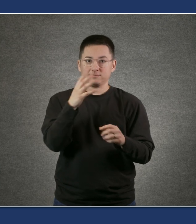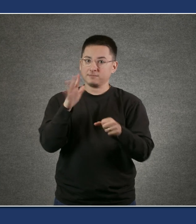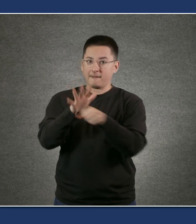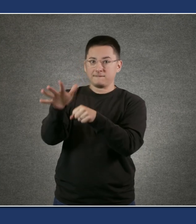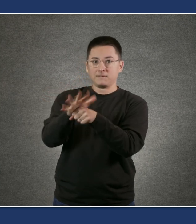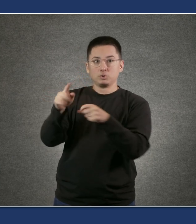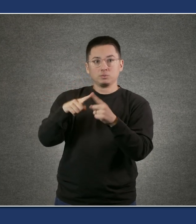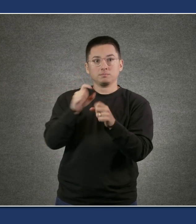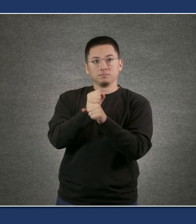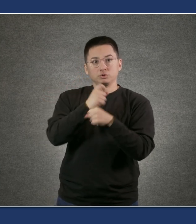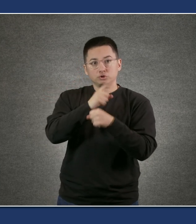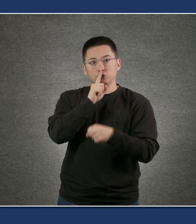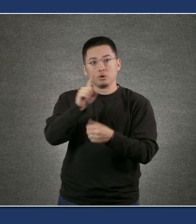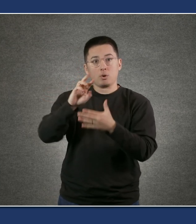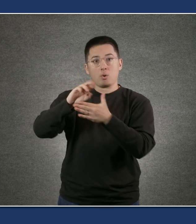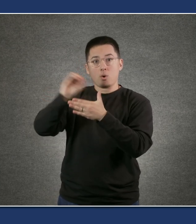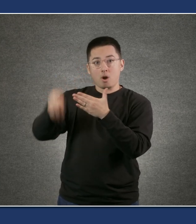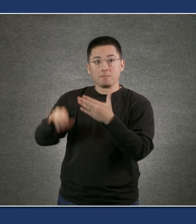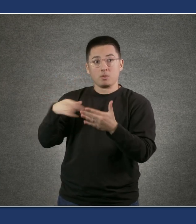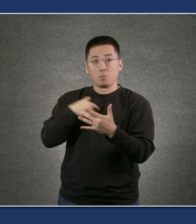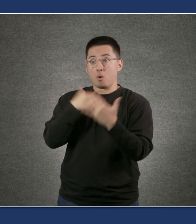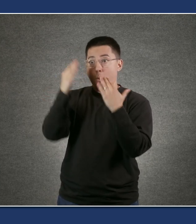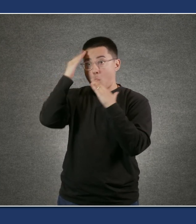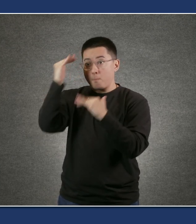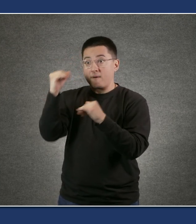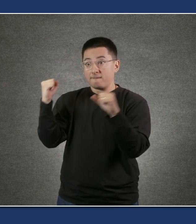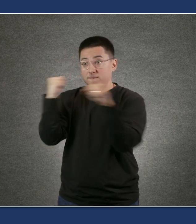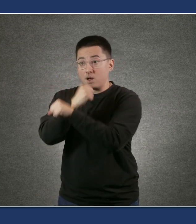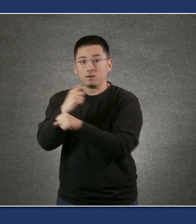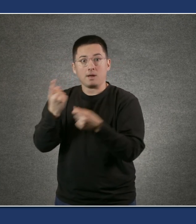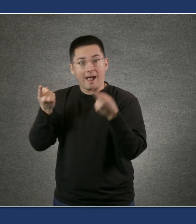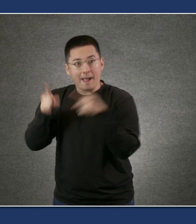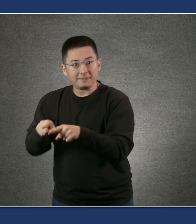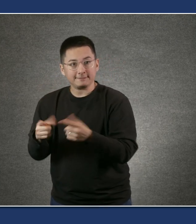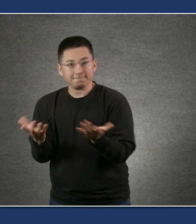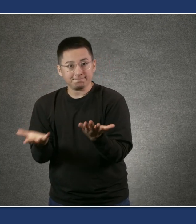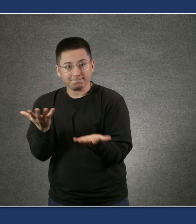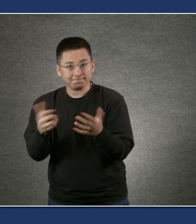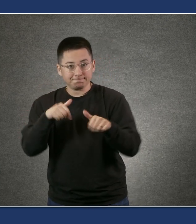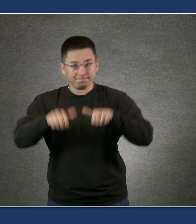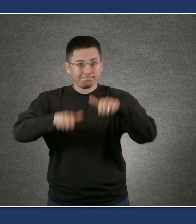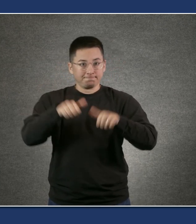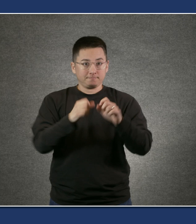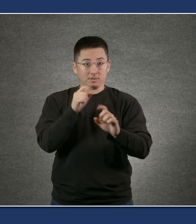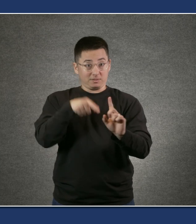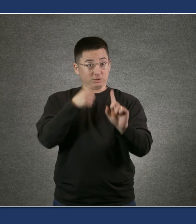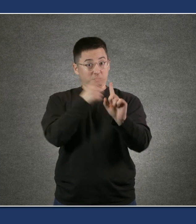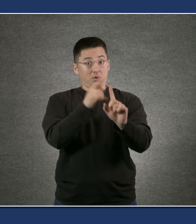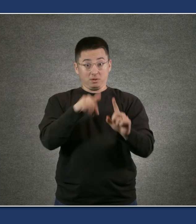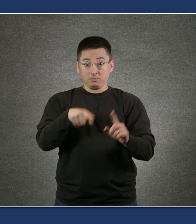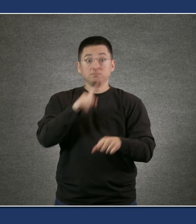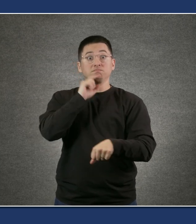Although it's uncertain at this point to what extent this is true statewide, it's already become clear from the limited feedback some of us